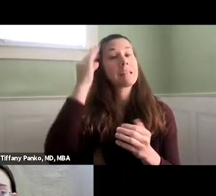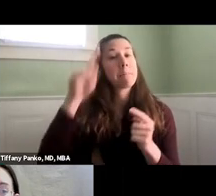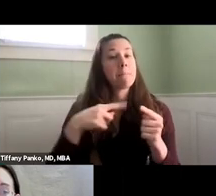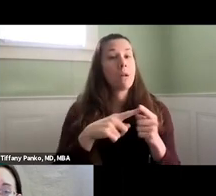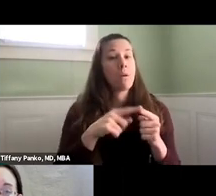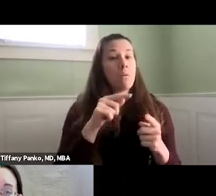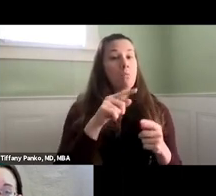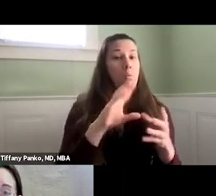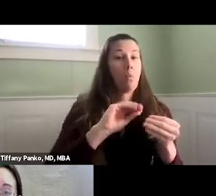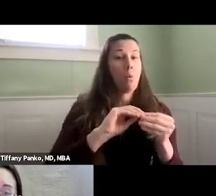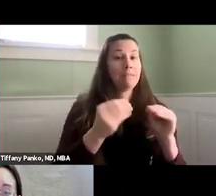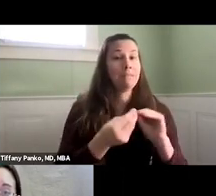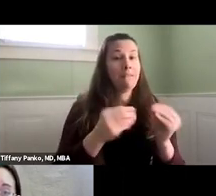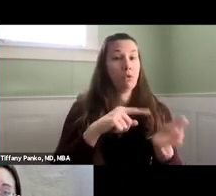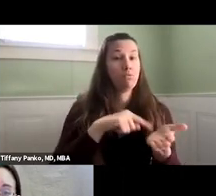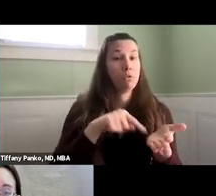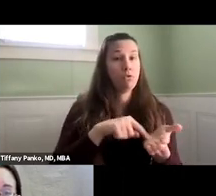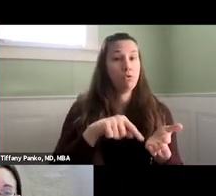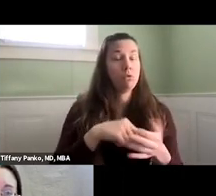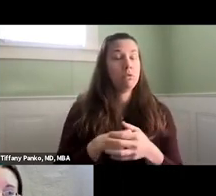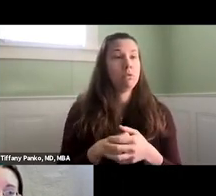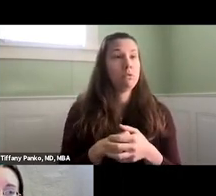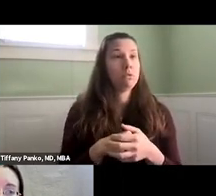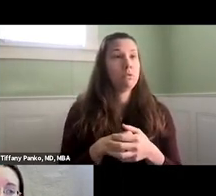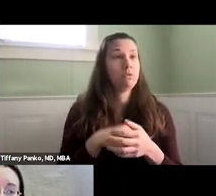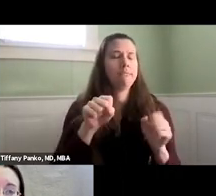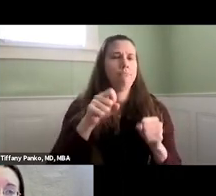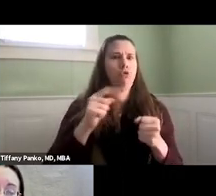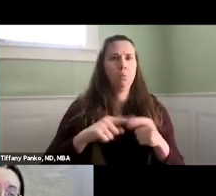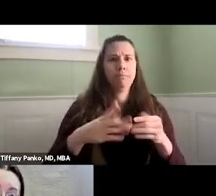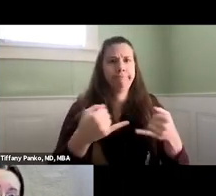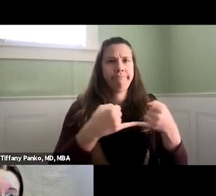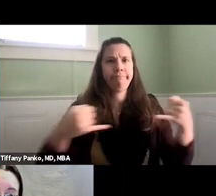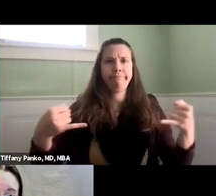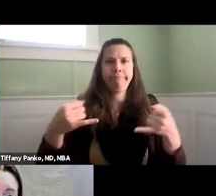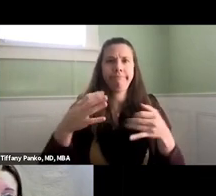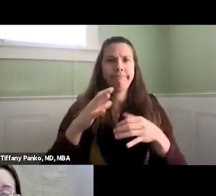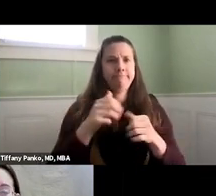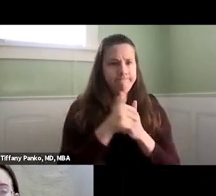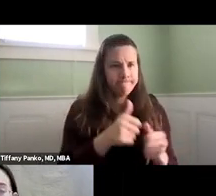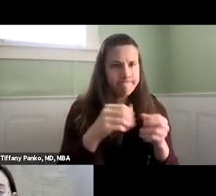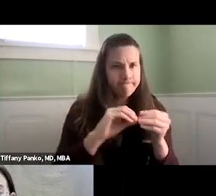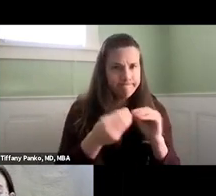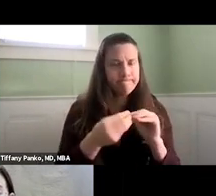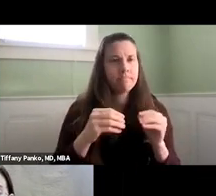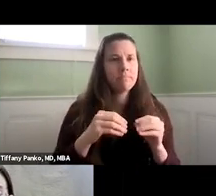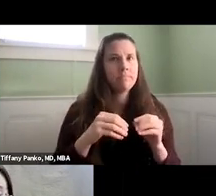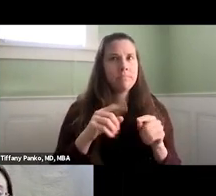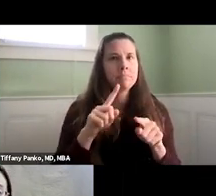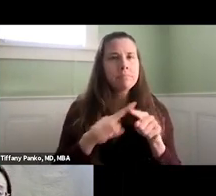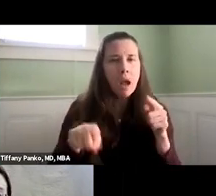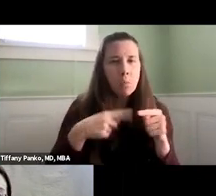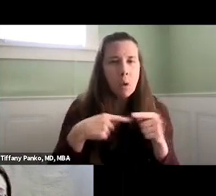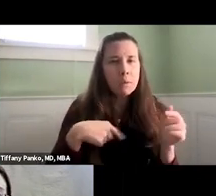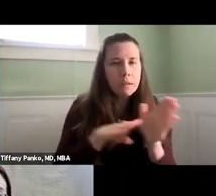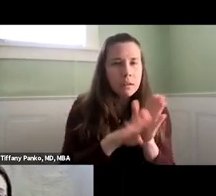as part of the team as well. When we think about quantitative research, of course typically,